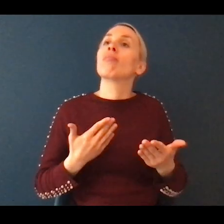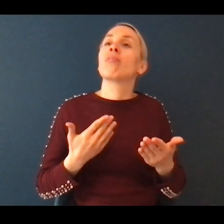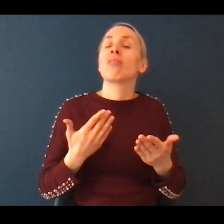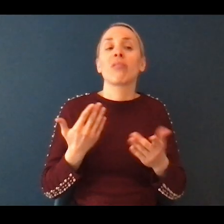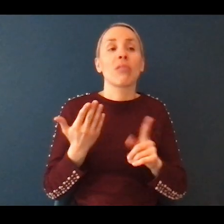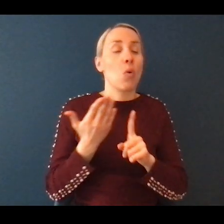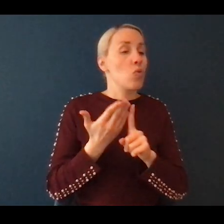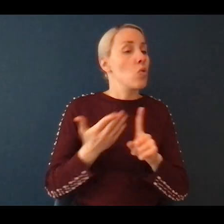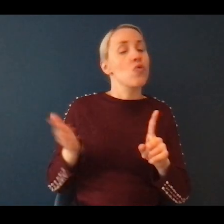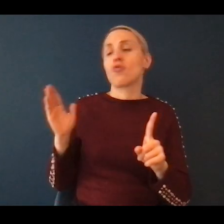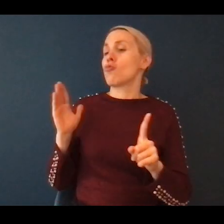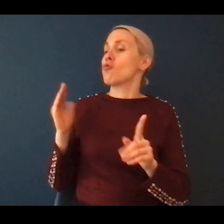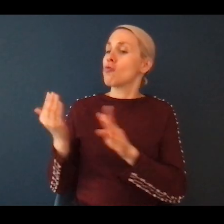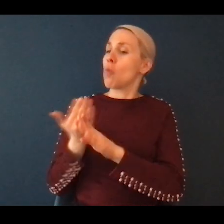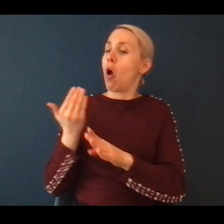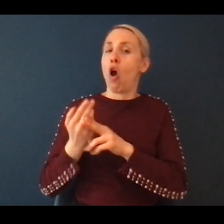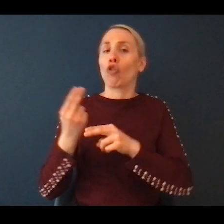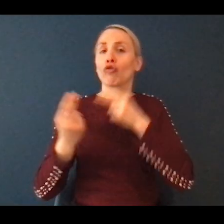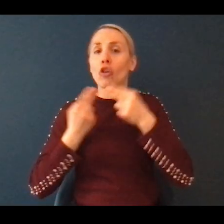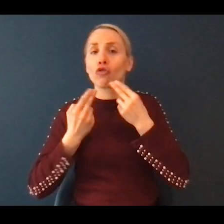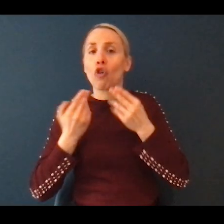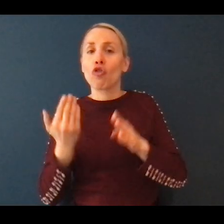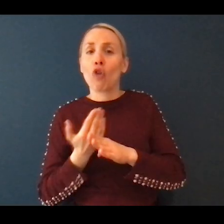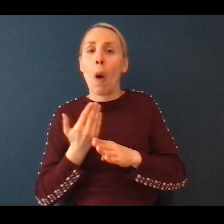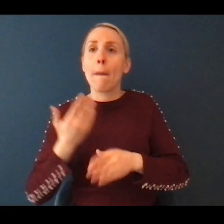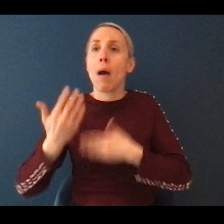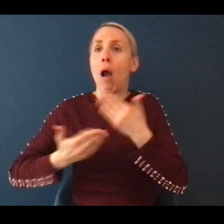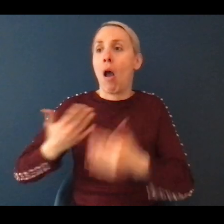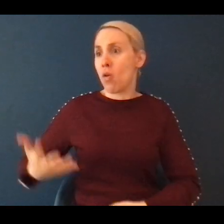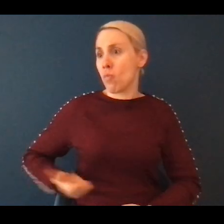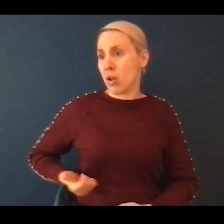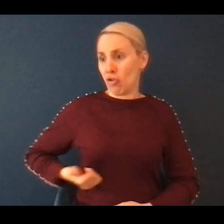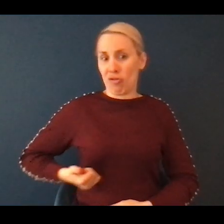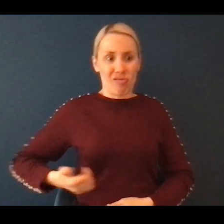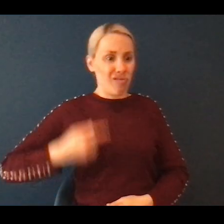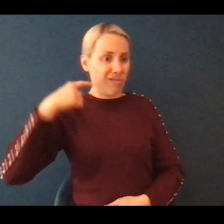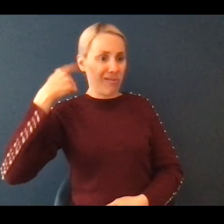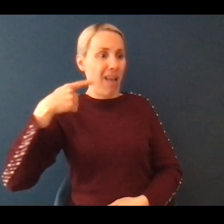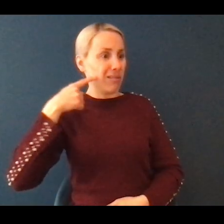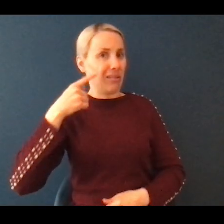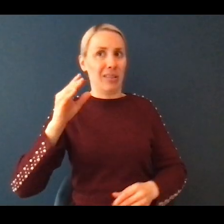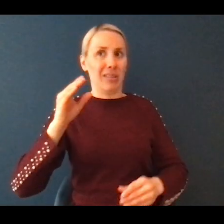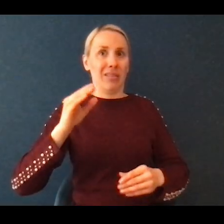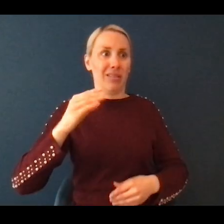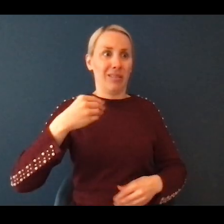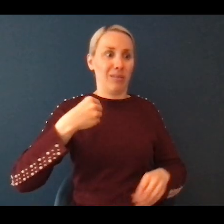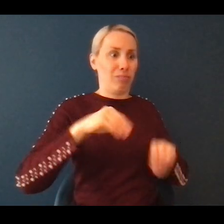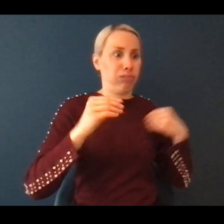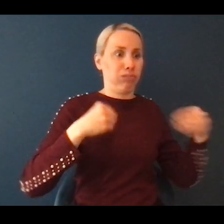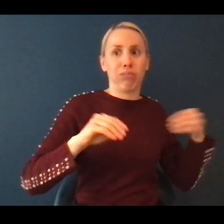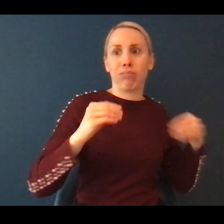jobs to be able to support myself while living in London so I kind of put my practice on